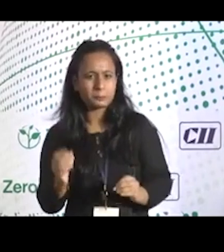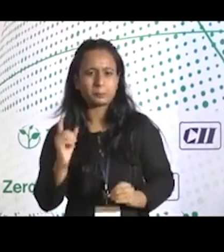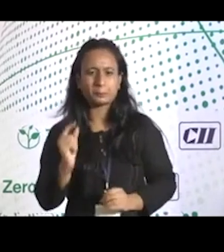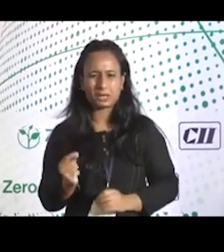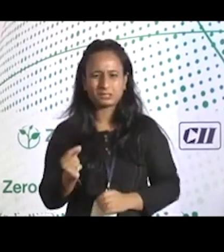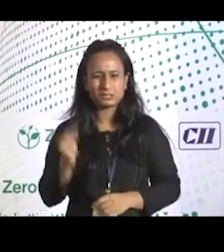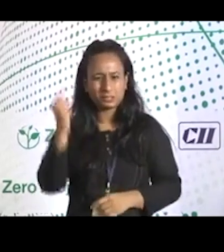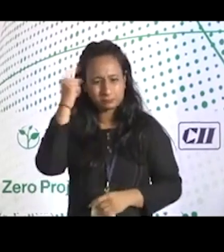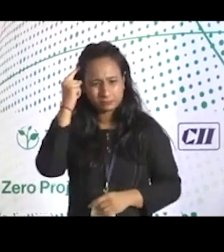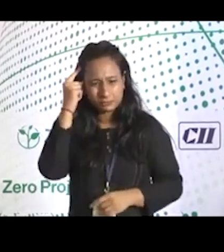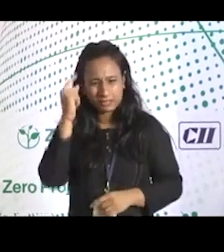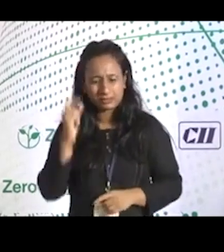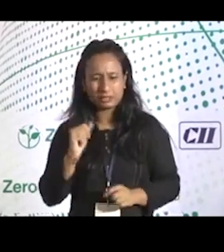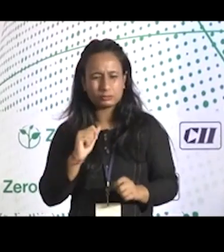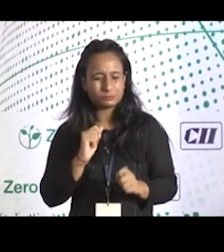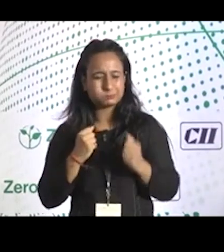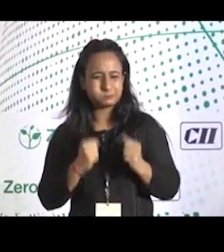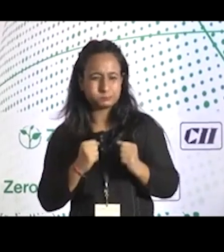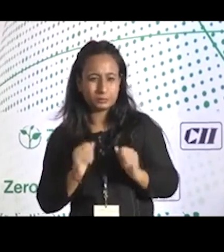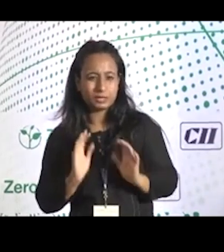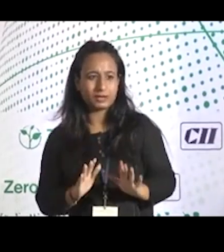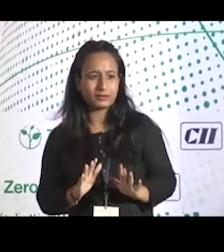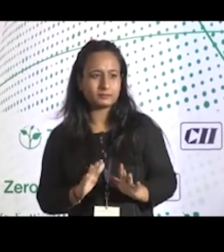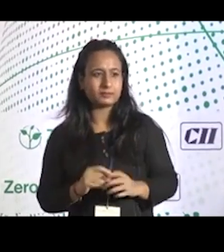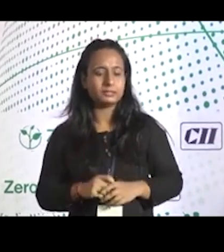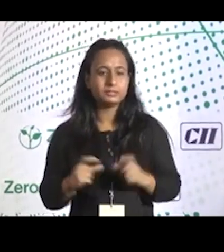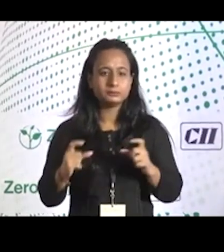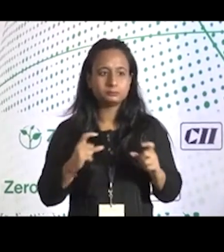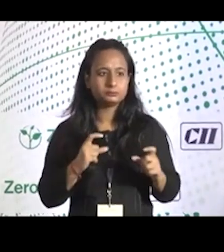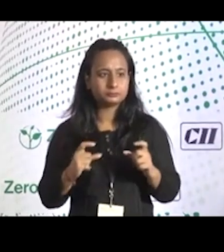But you have to ask the caretaker of the people who suffer